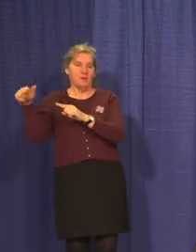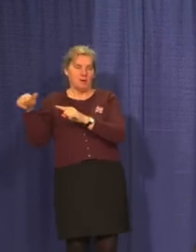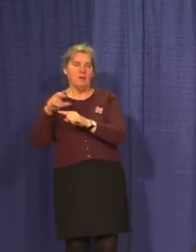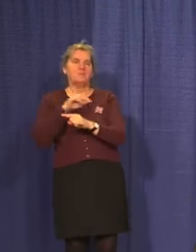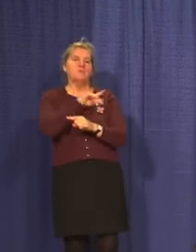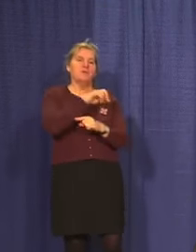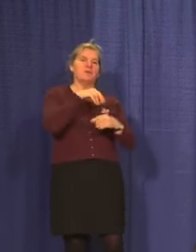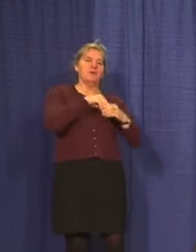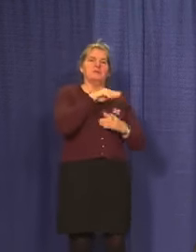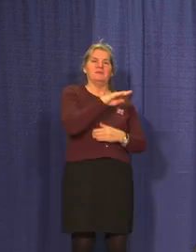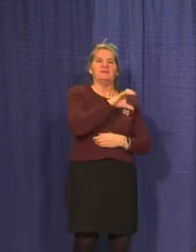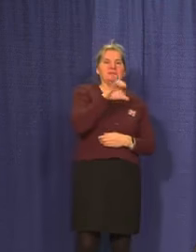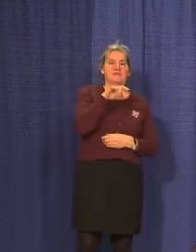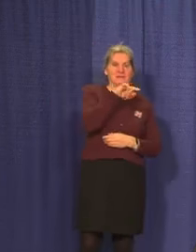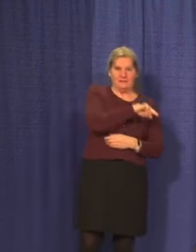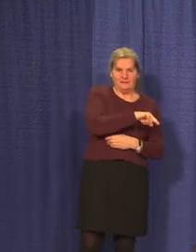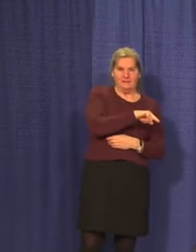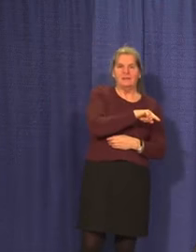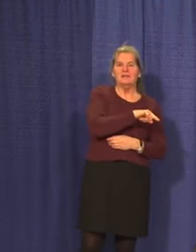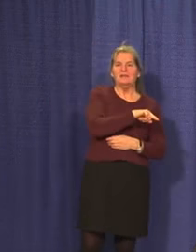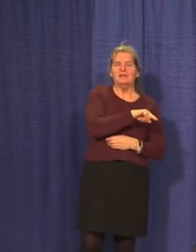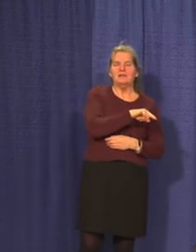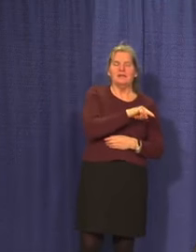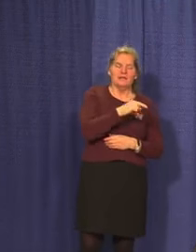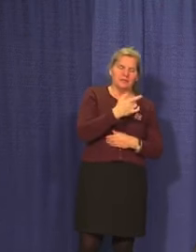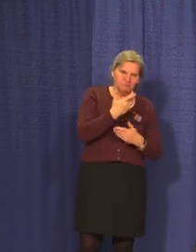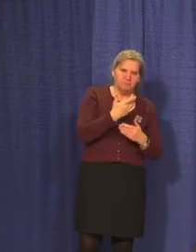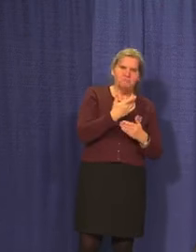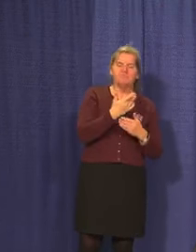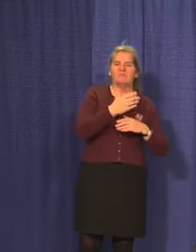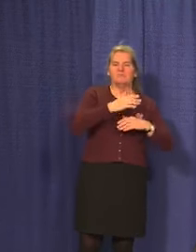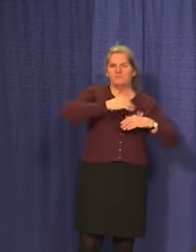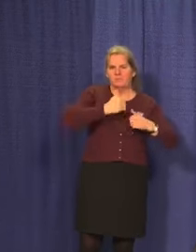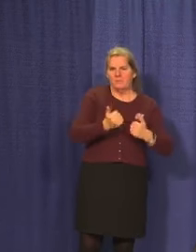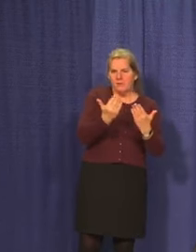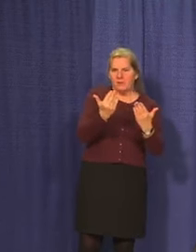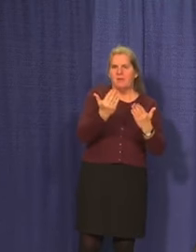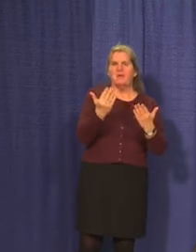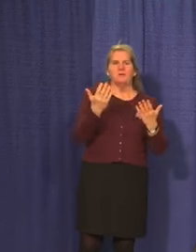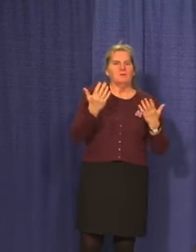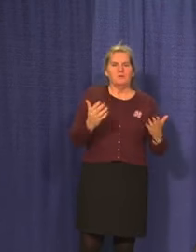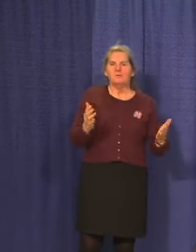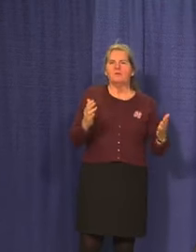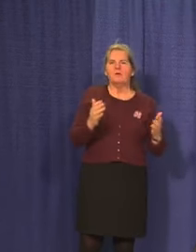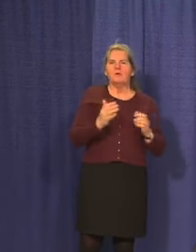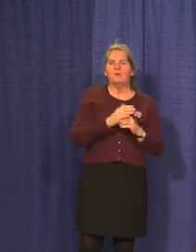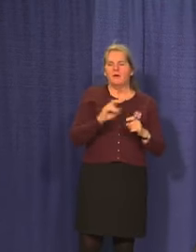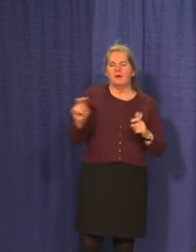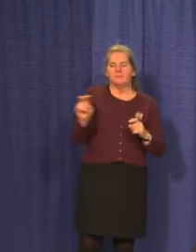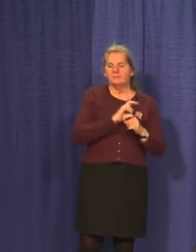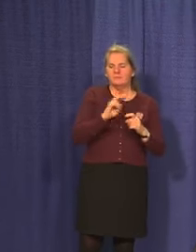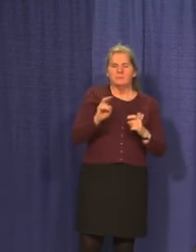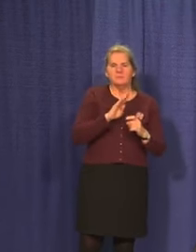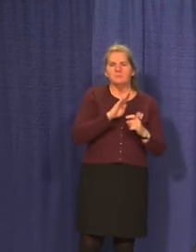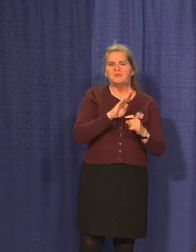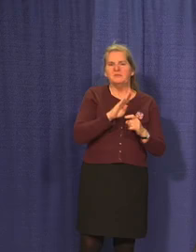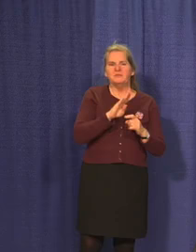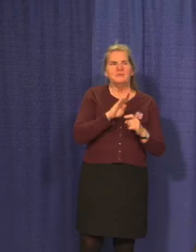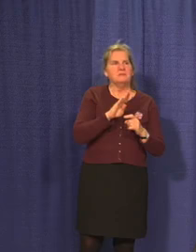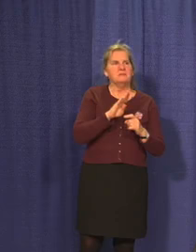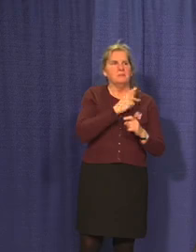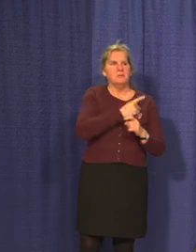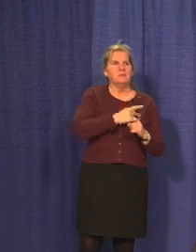TRAVEL WITHIN BC.